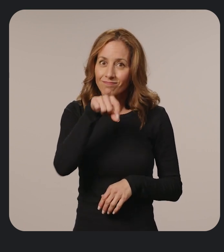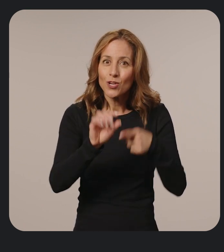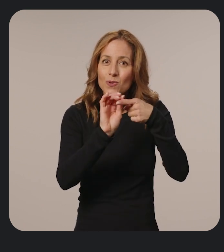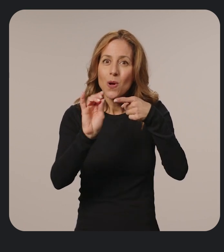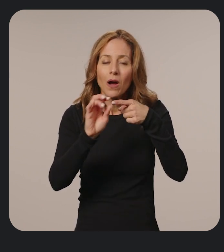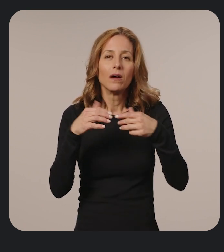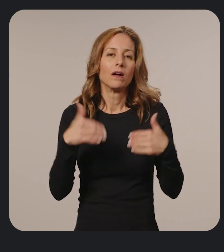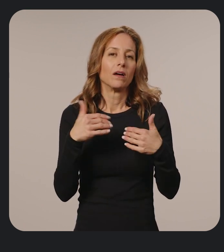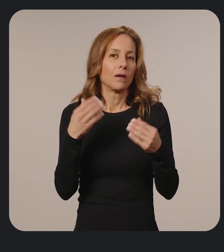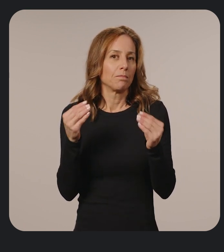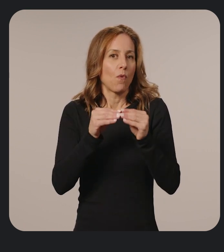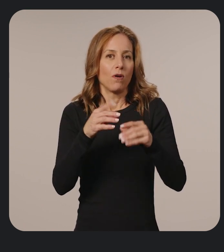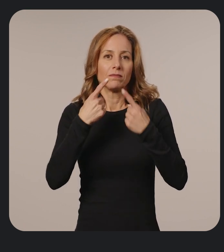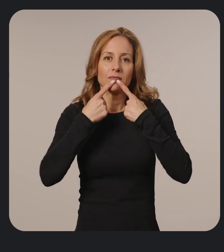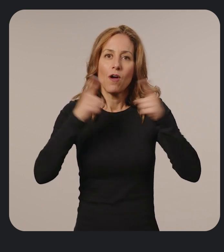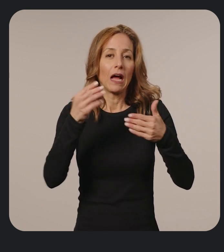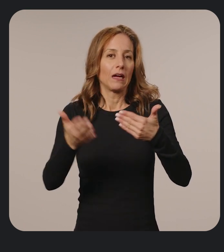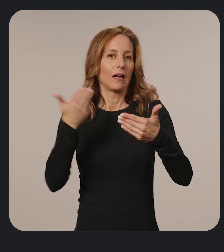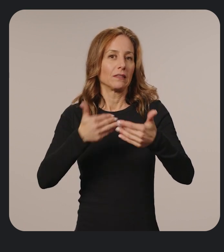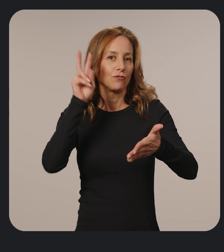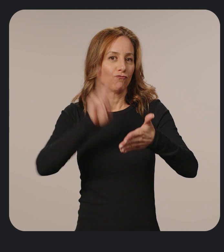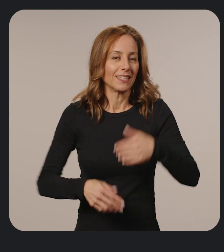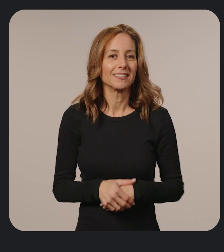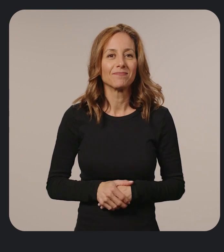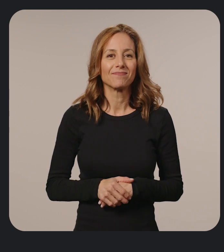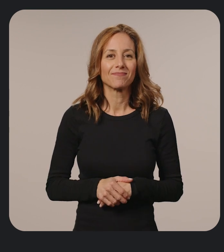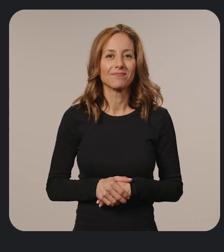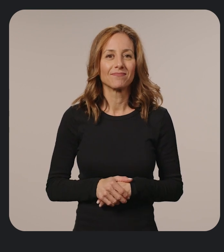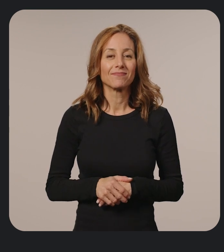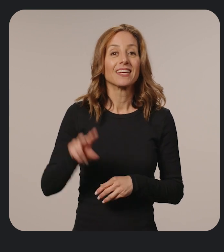I really like this code. It's much more declarative and easy to read.